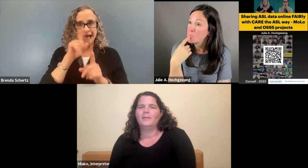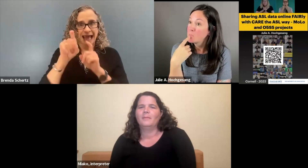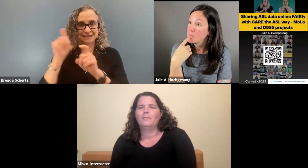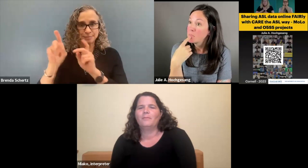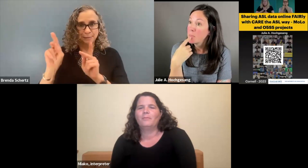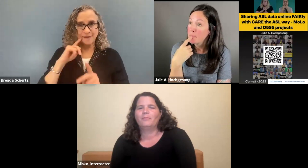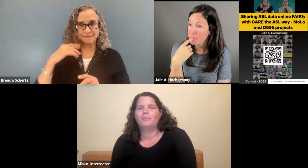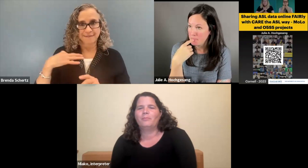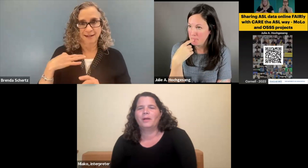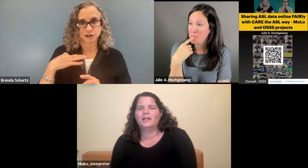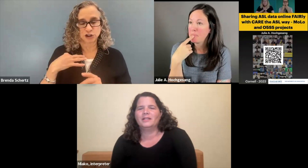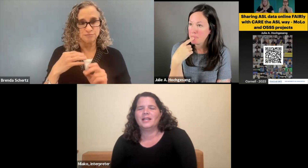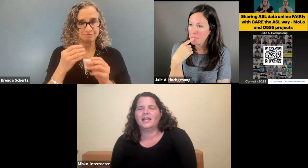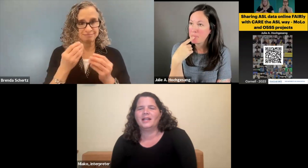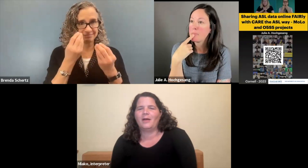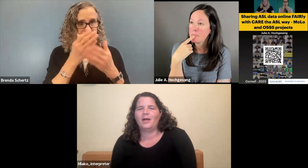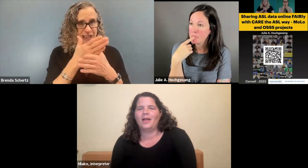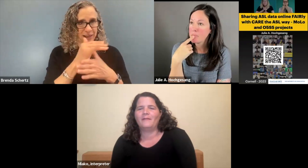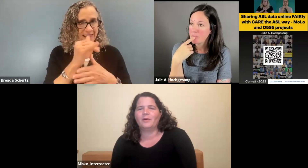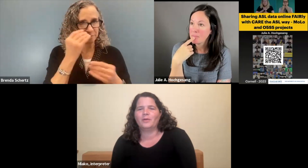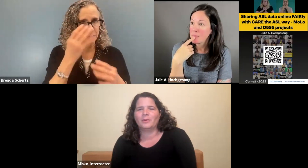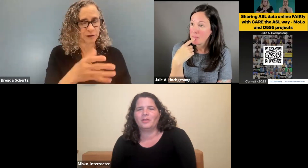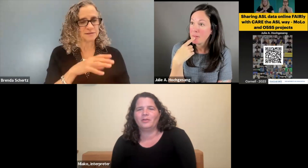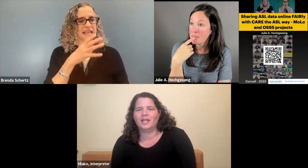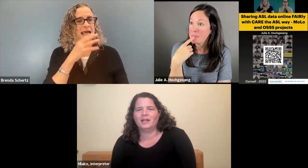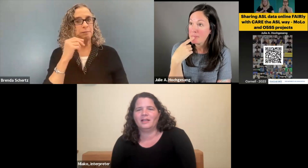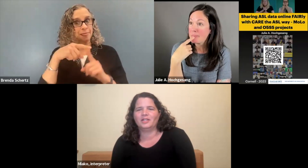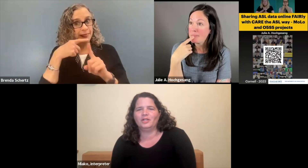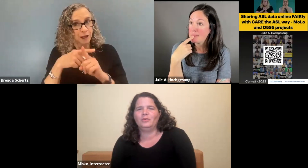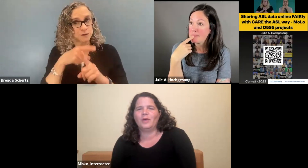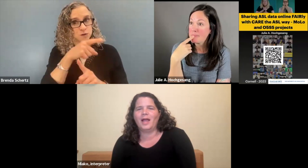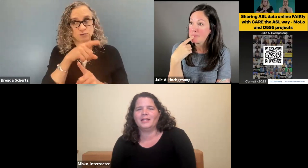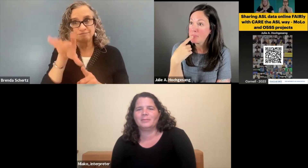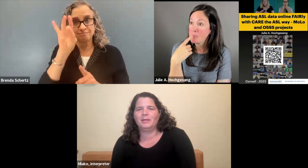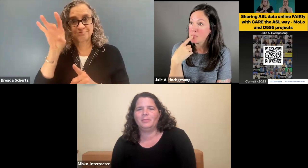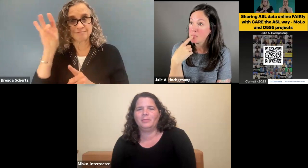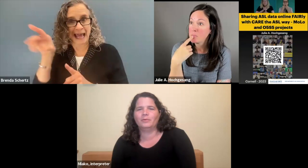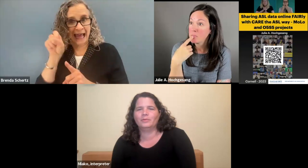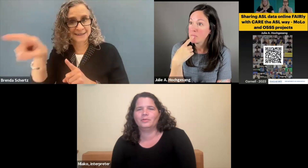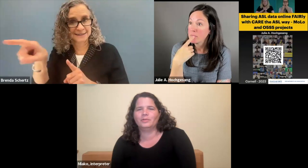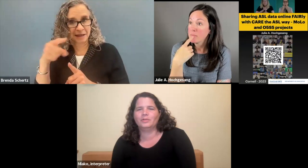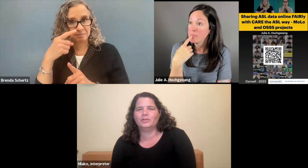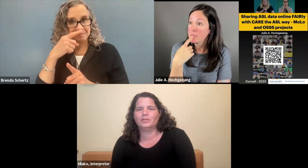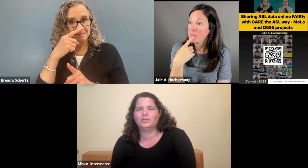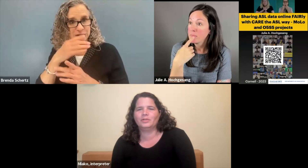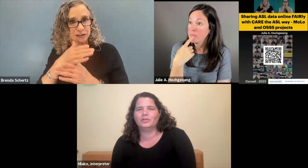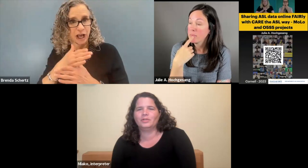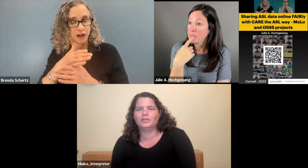Now I have a question about your data collection you ask